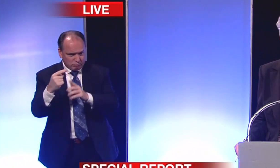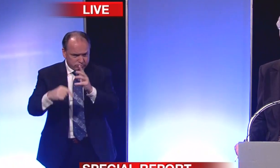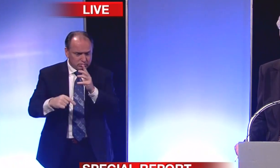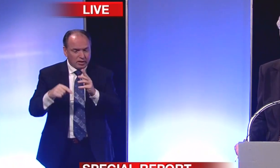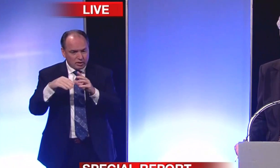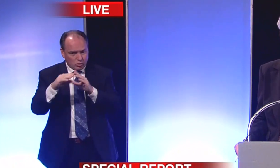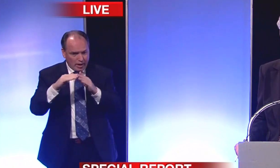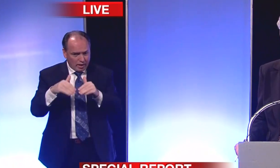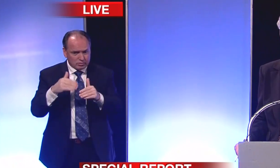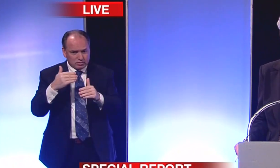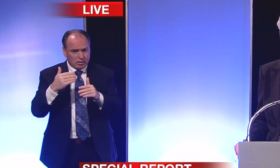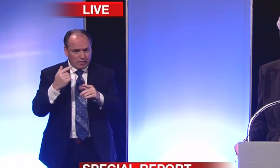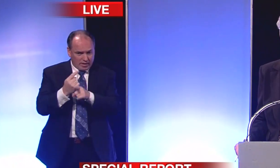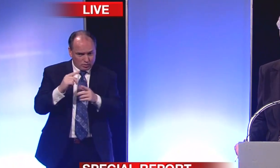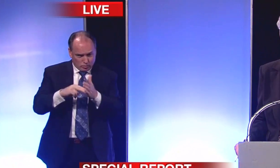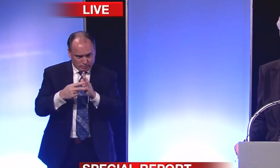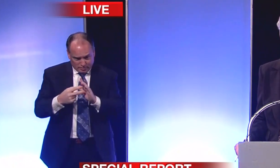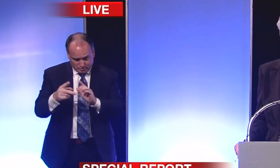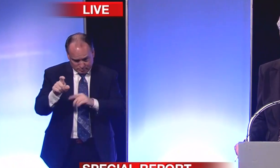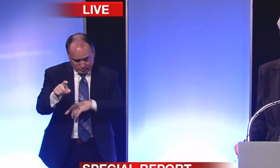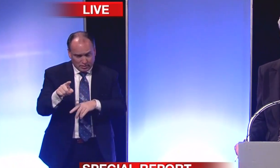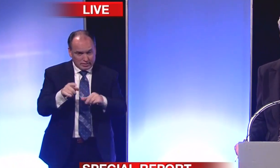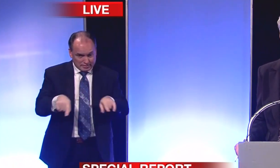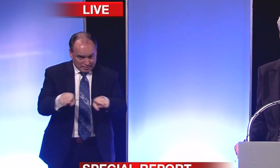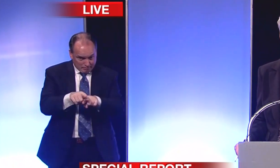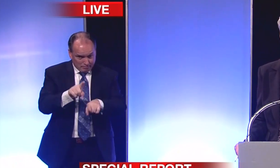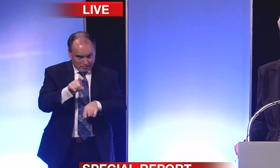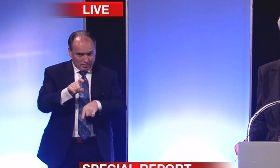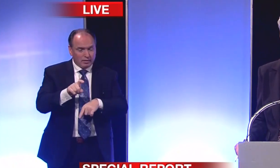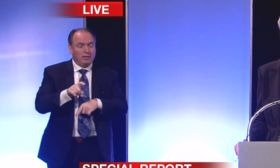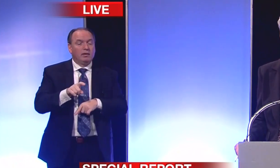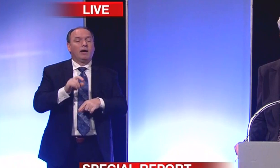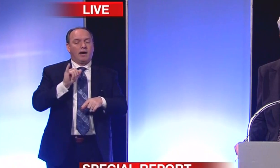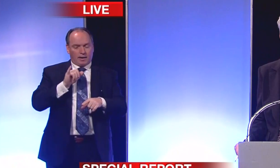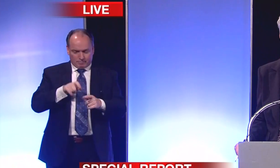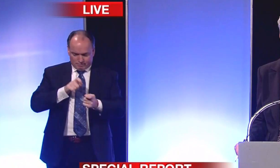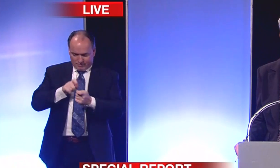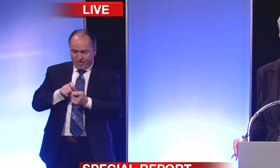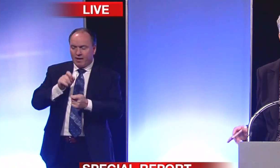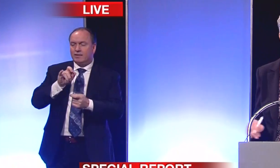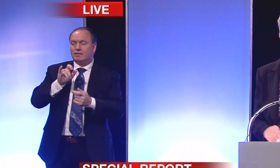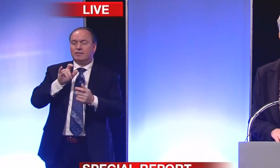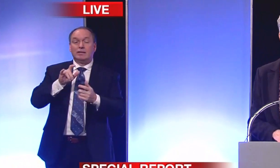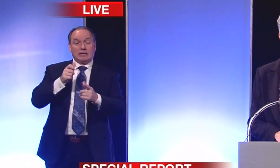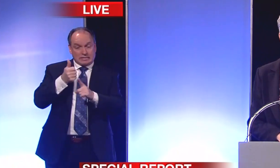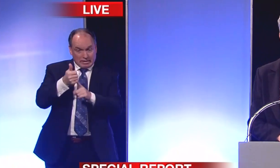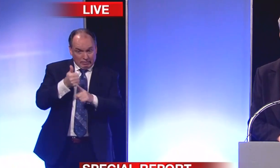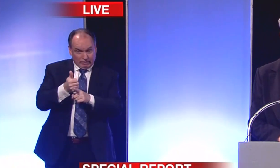YOU TALK ABOUT QUARANTINE. I WANT TO BE SURE YOU'RE TALKING ABOUT SELF QUARANTINE AND THE RULES STAYING IN YOUR